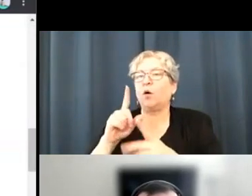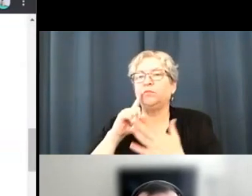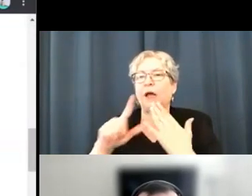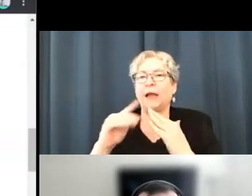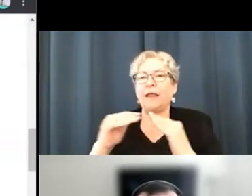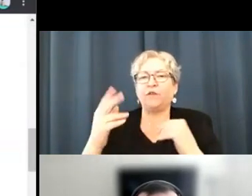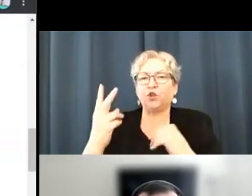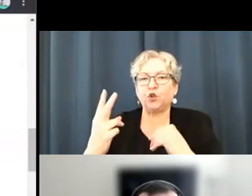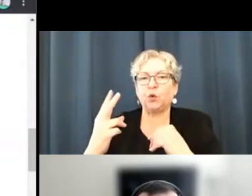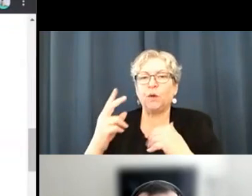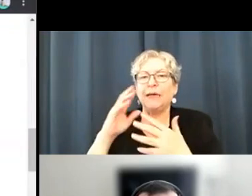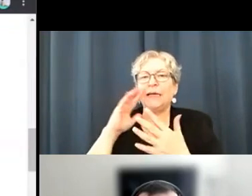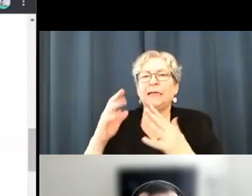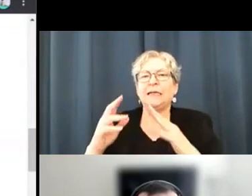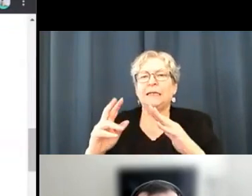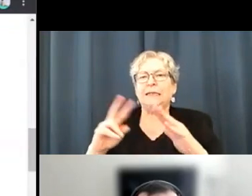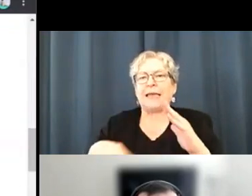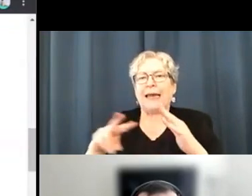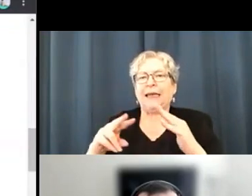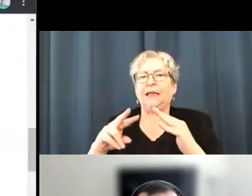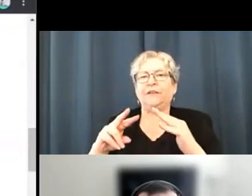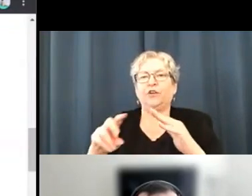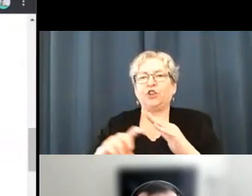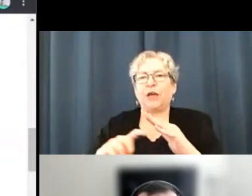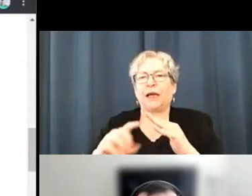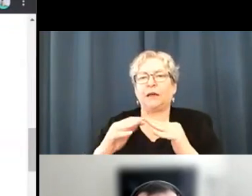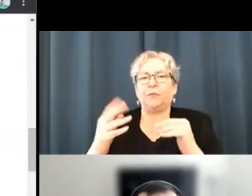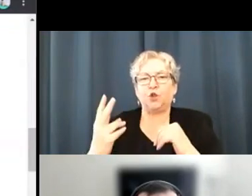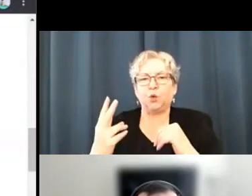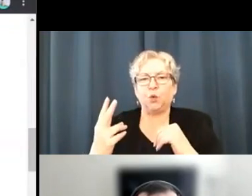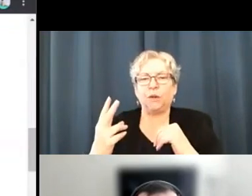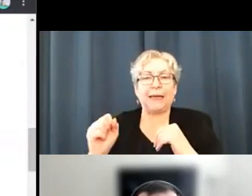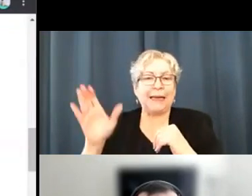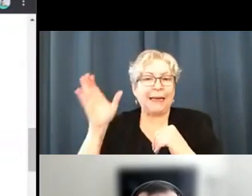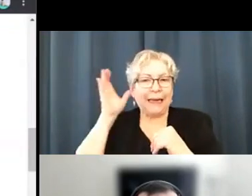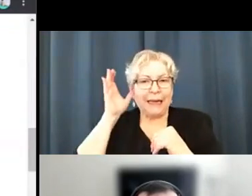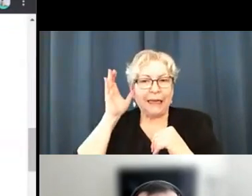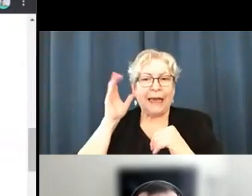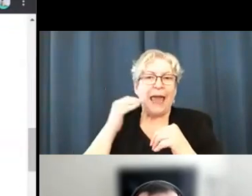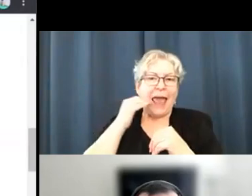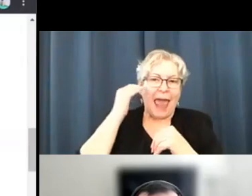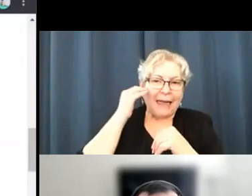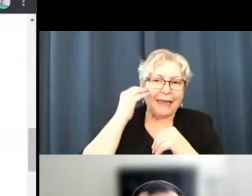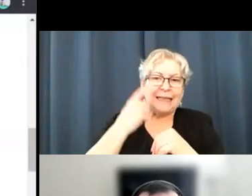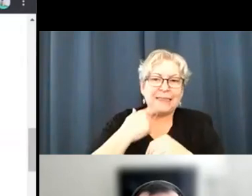Scanning the check, heading level two. [Narrator] So, you can hear that I go between headings and it tells me the heading level as well.